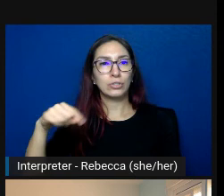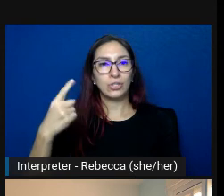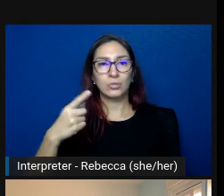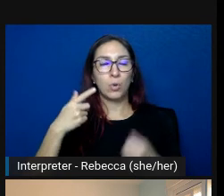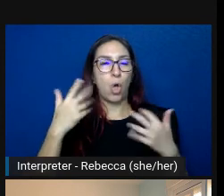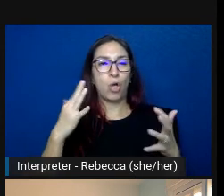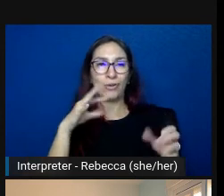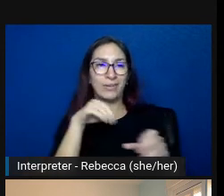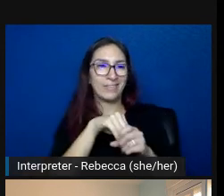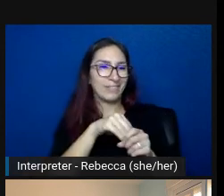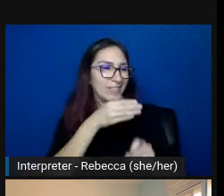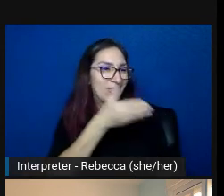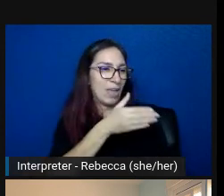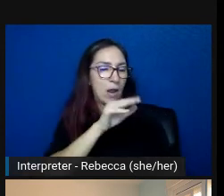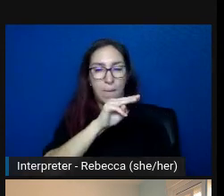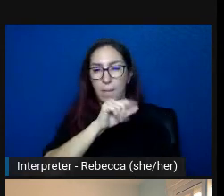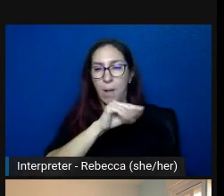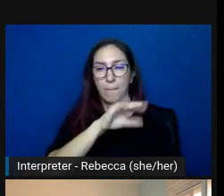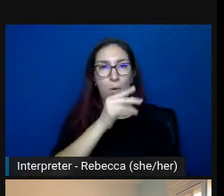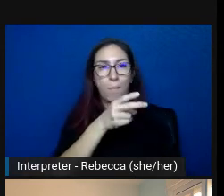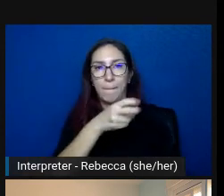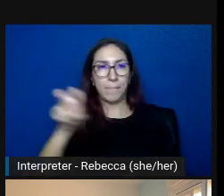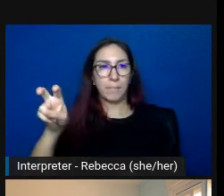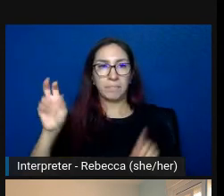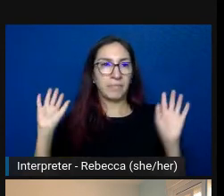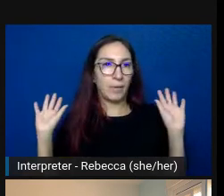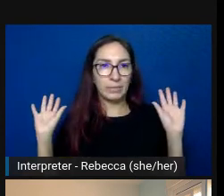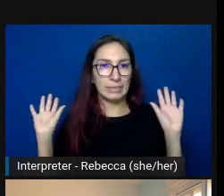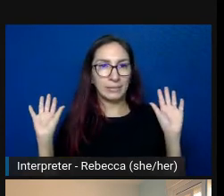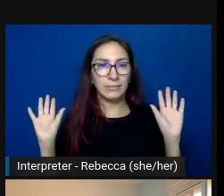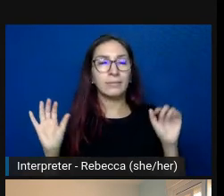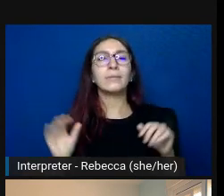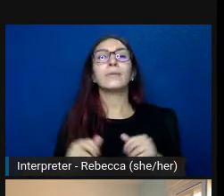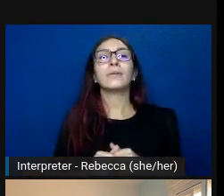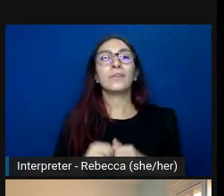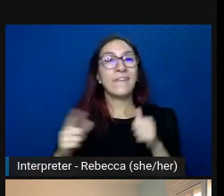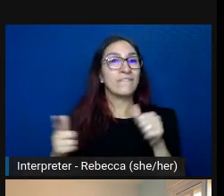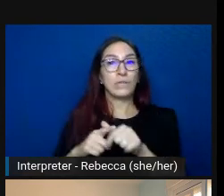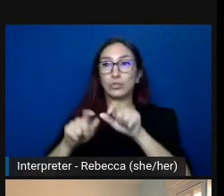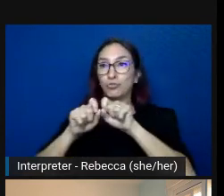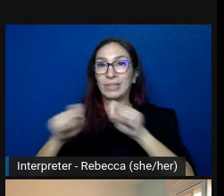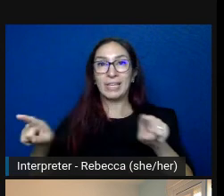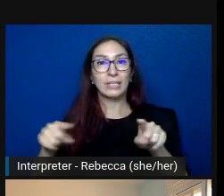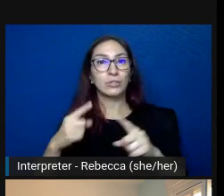The first release, you can consider a Joomla, 100% Joomla, more or less.